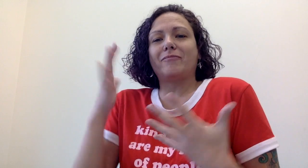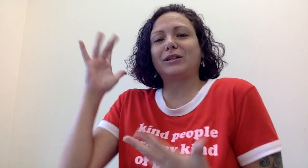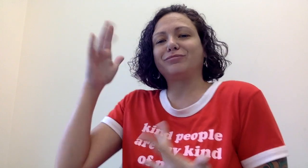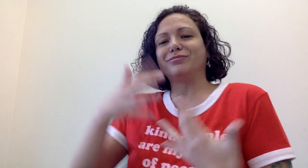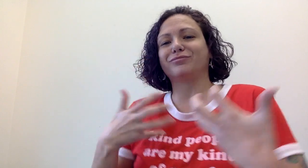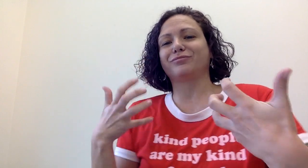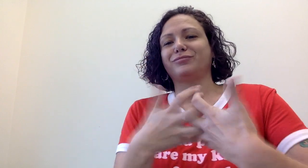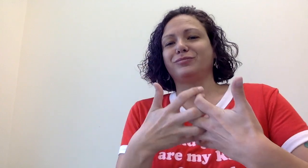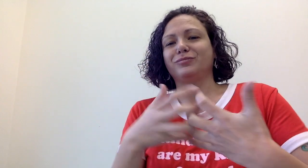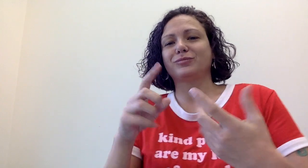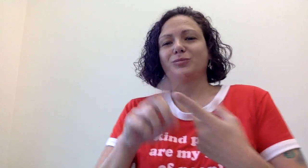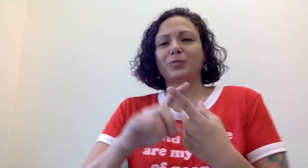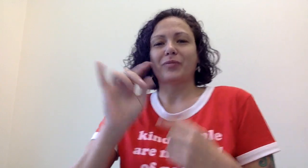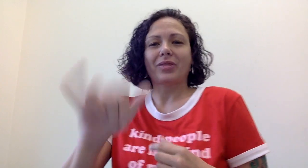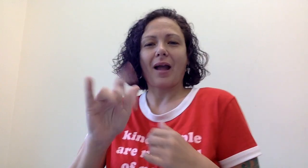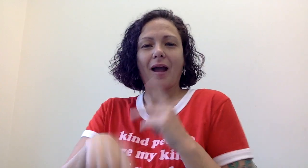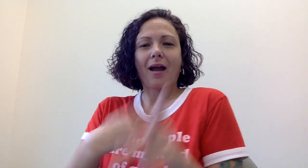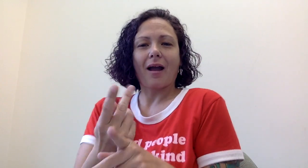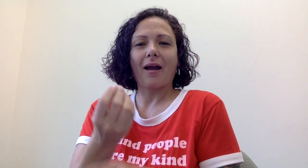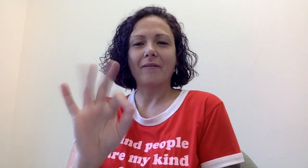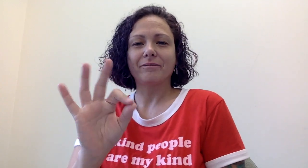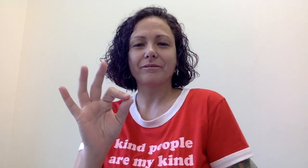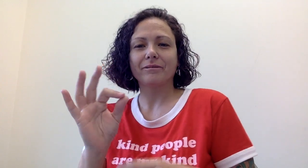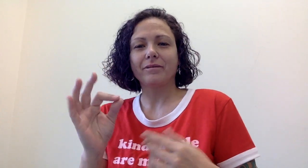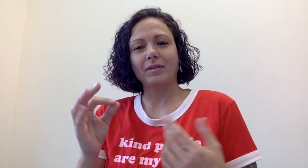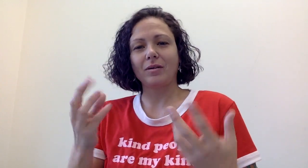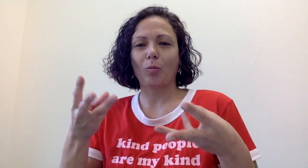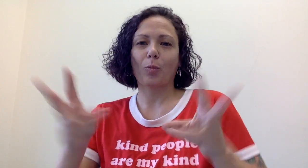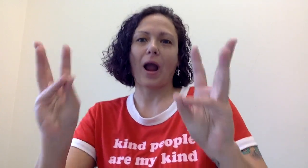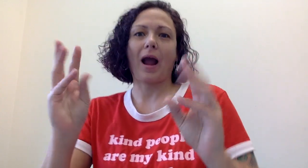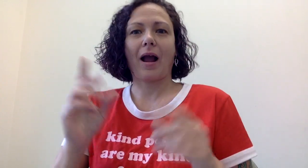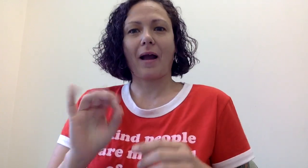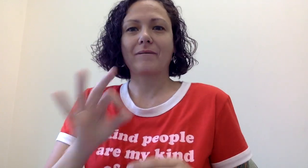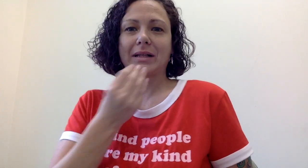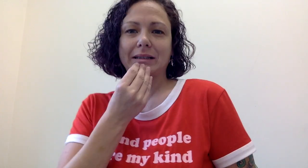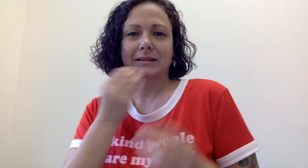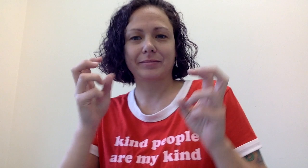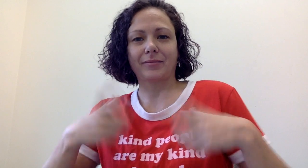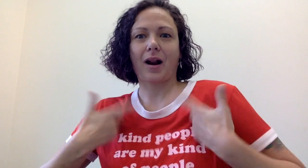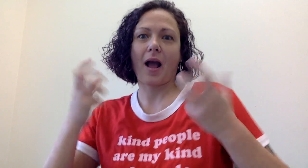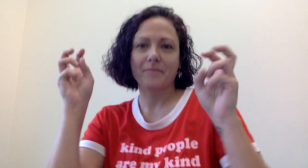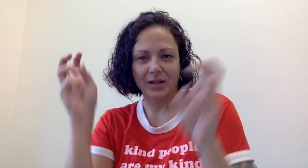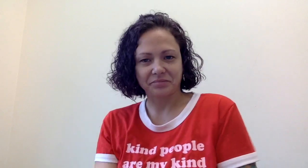Your body will adjust to fit your diet.